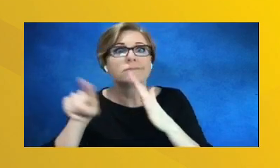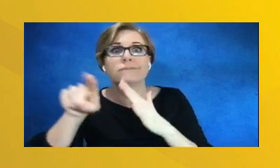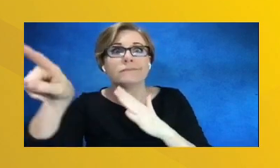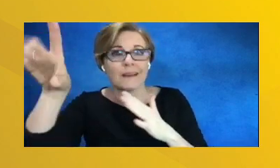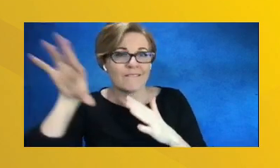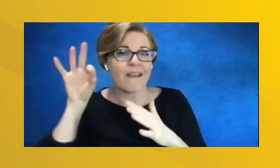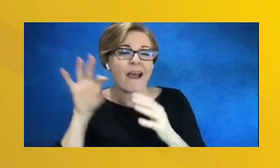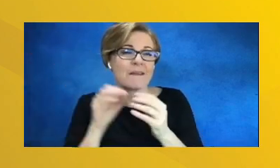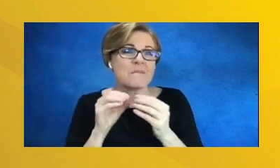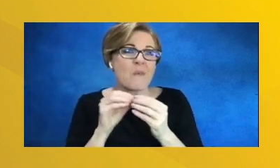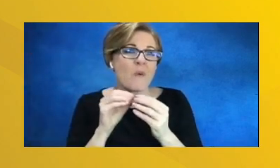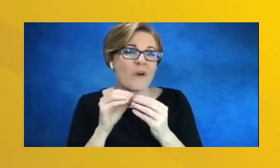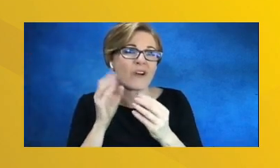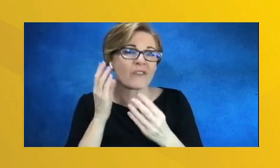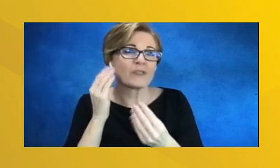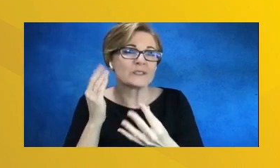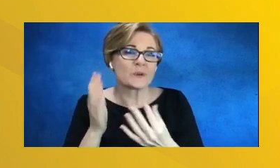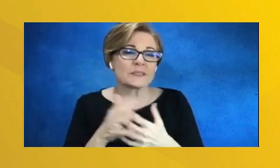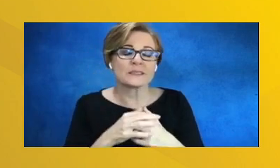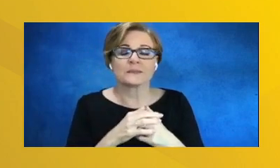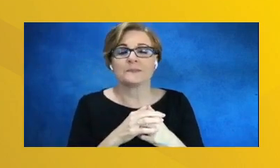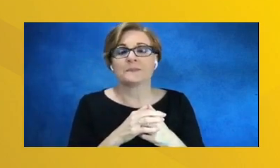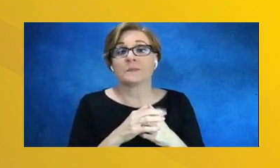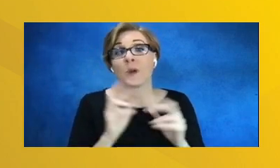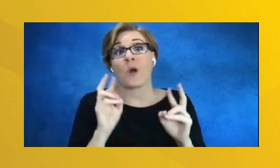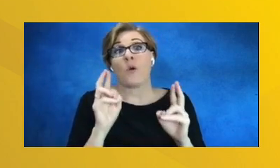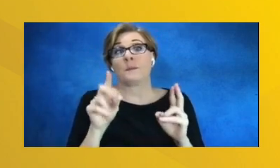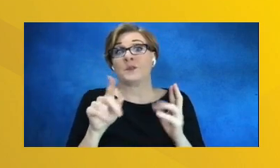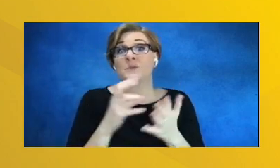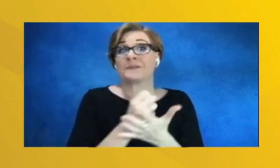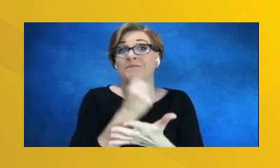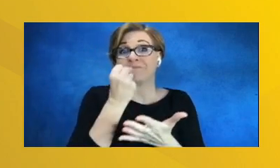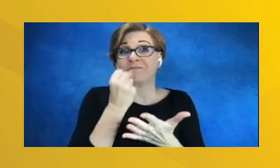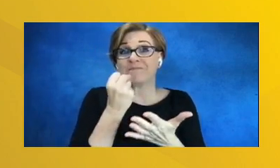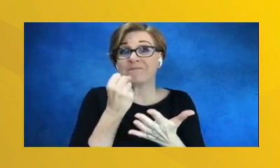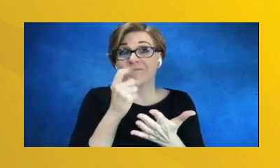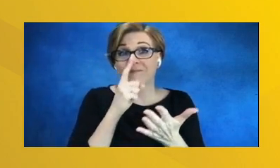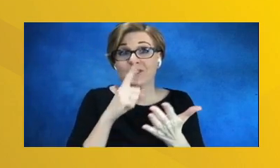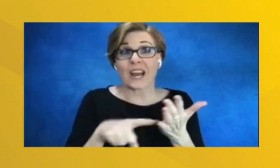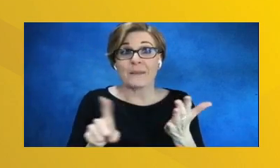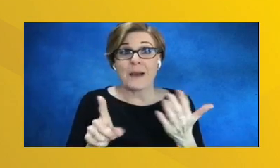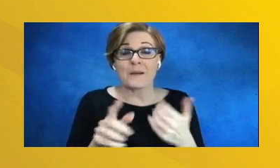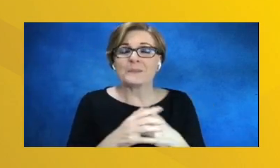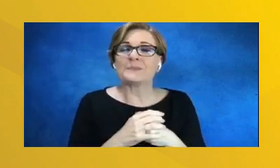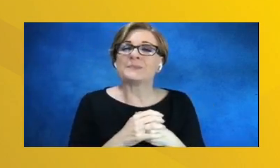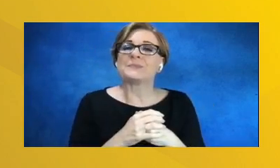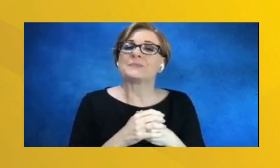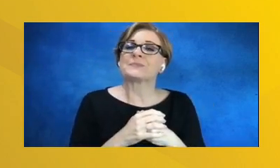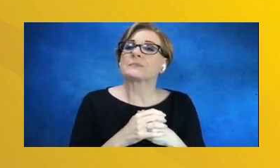So we really hope that you check those out. Sort of waiting to see if any more questions come in.